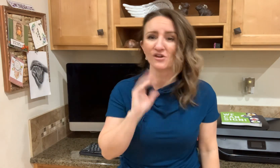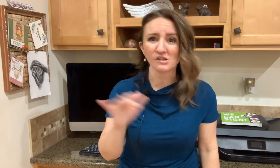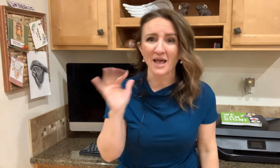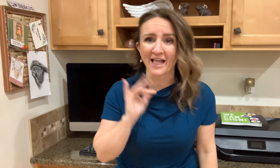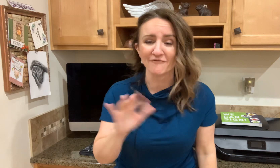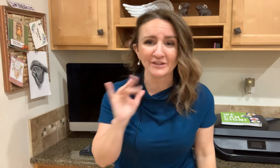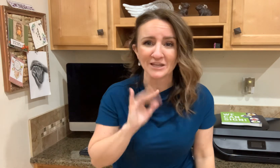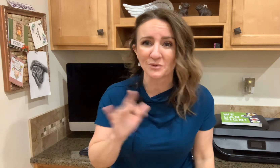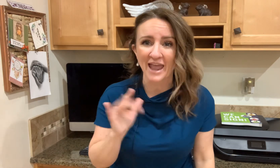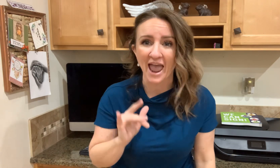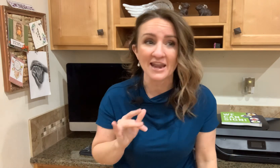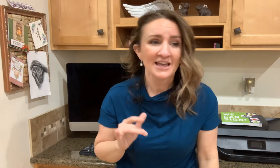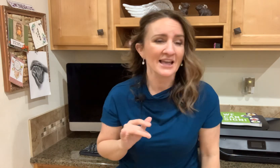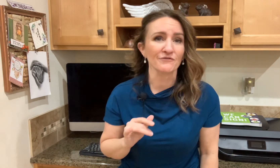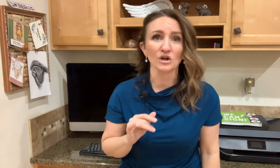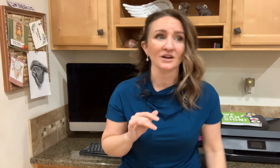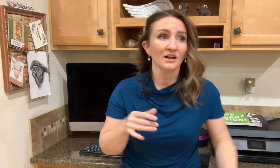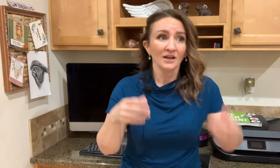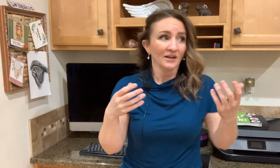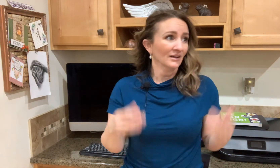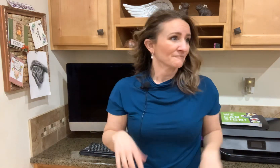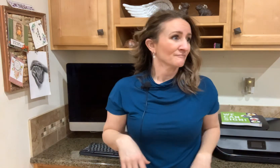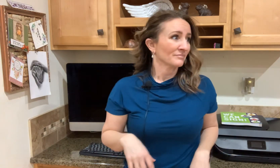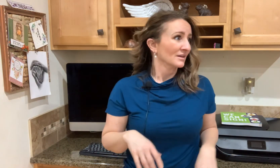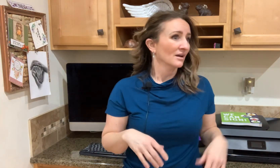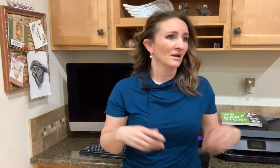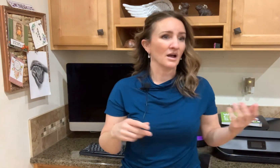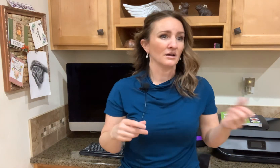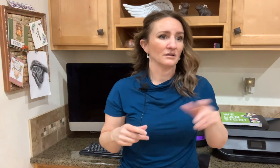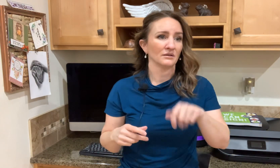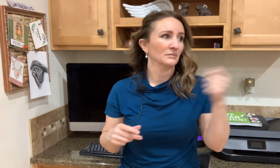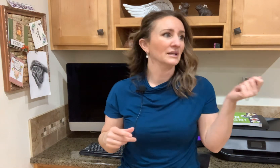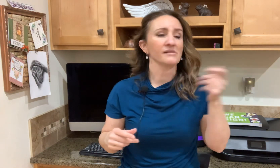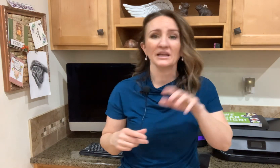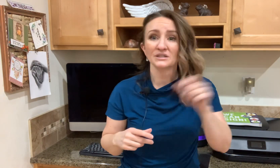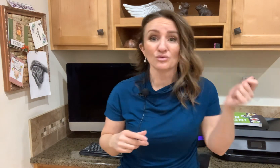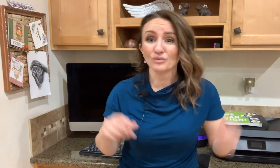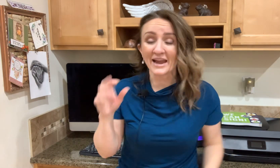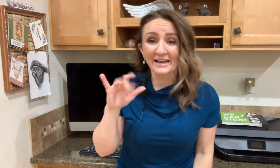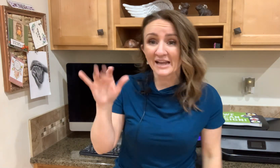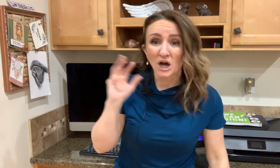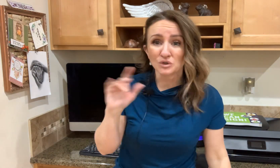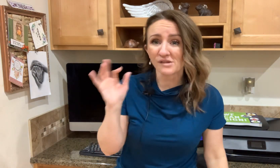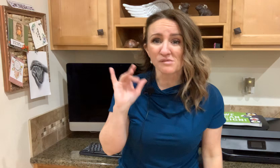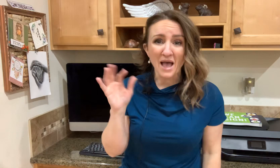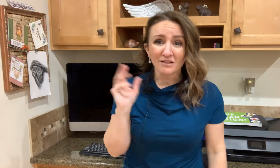everything you can if you're listening to the radio, just spell as